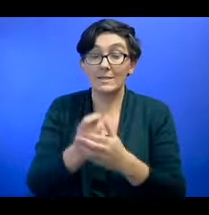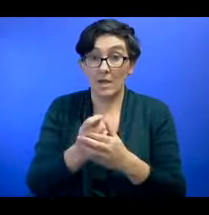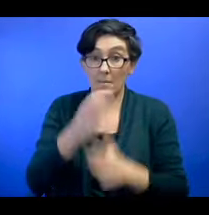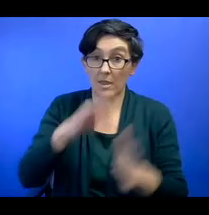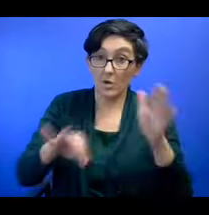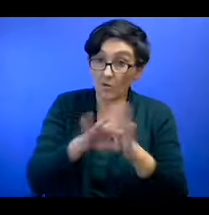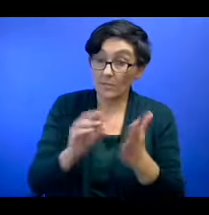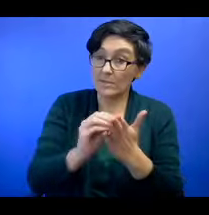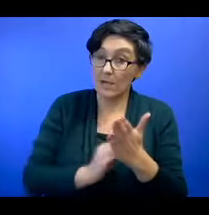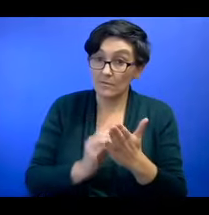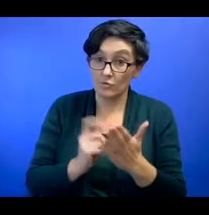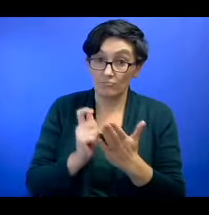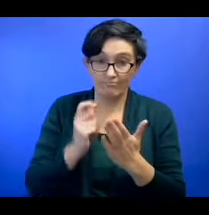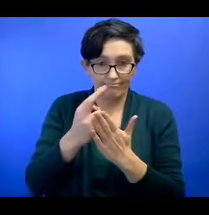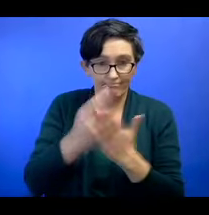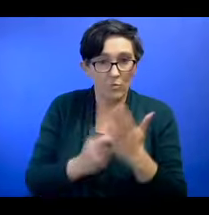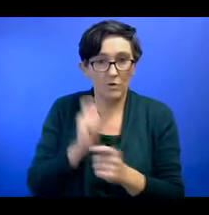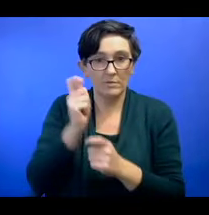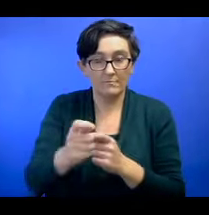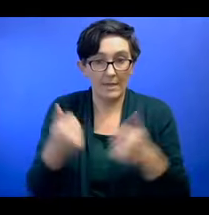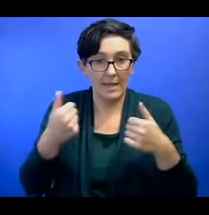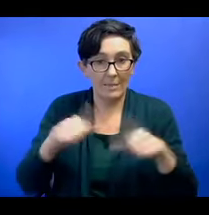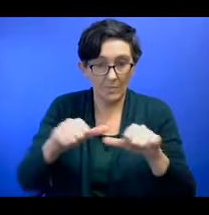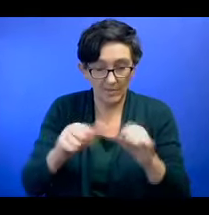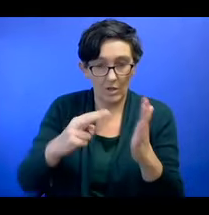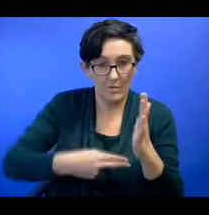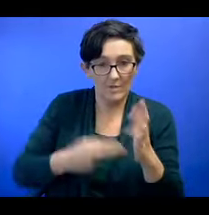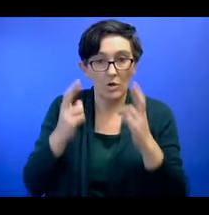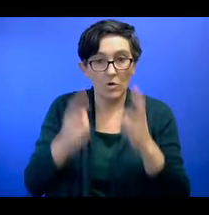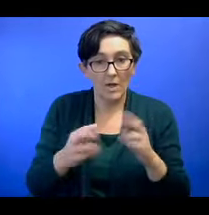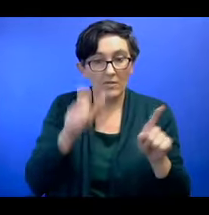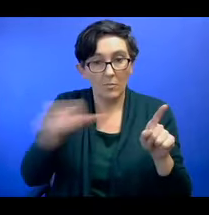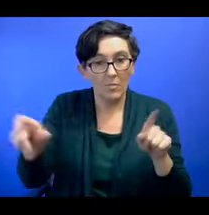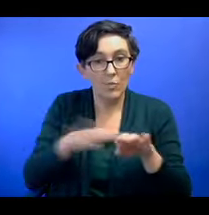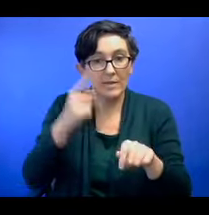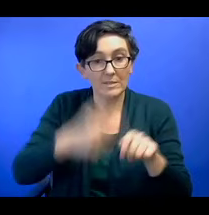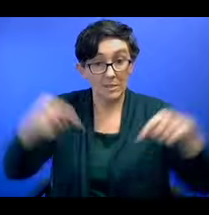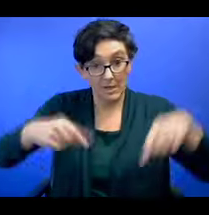on its implementation of the Convention on the Rights of Persons with Disabilities in Ireland.